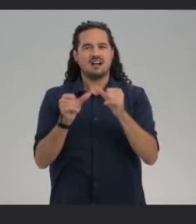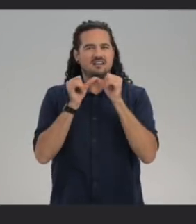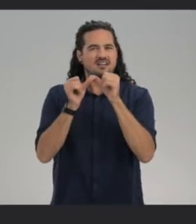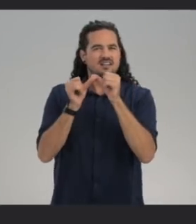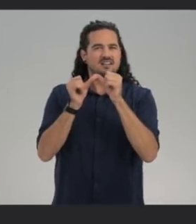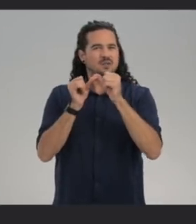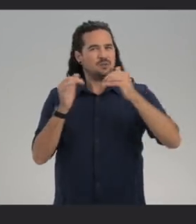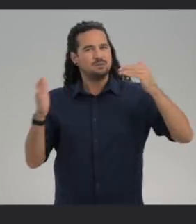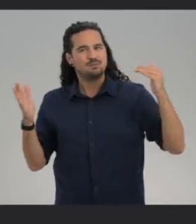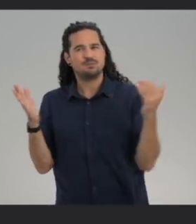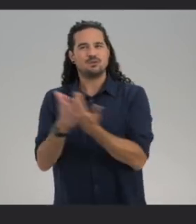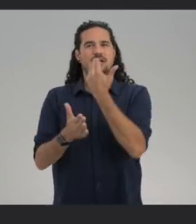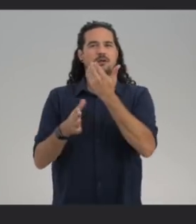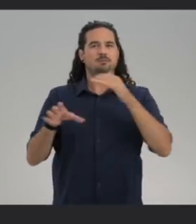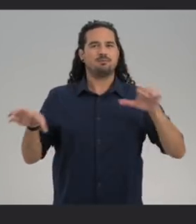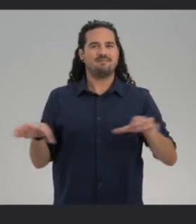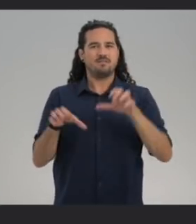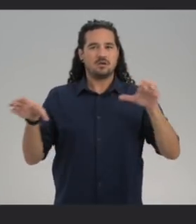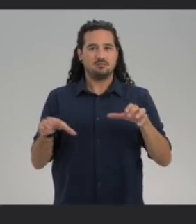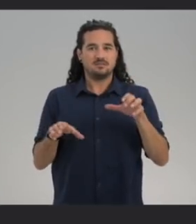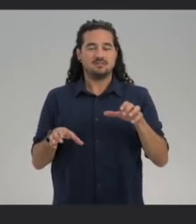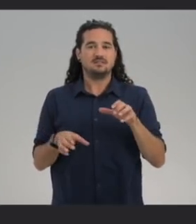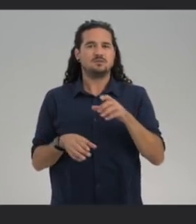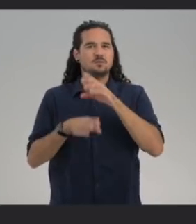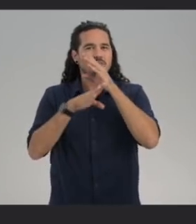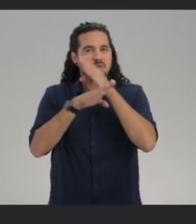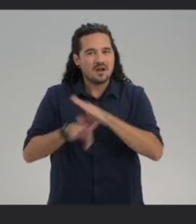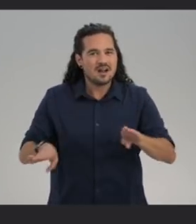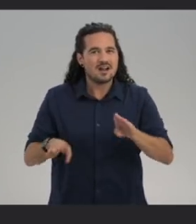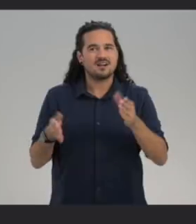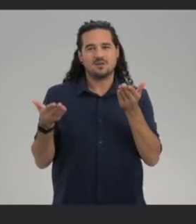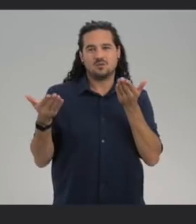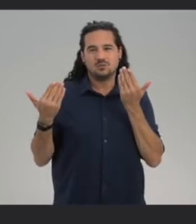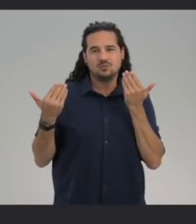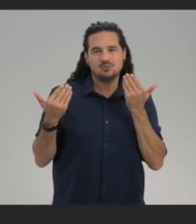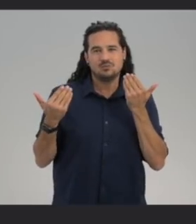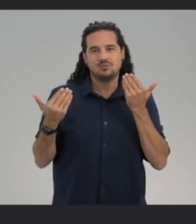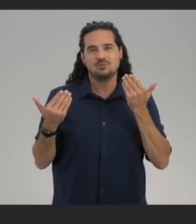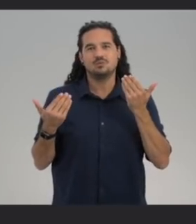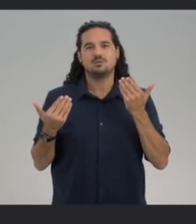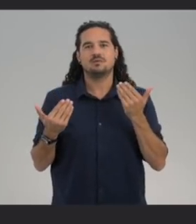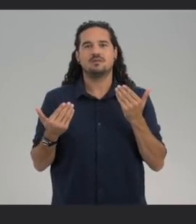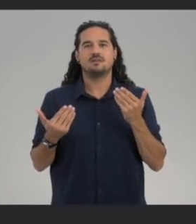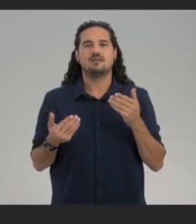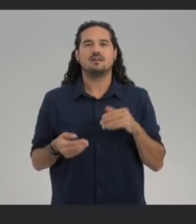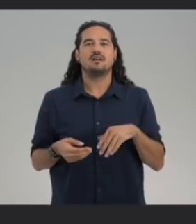while the mini stays cool and quiet. When it comes to connectivity, there's an array of I/O,